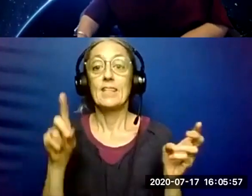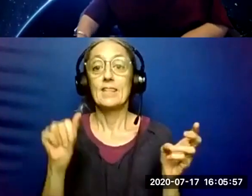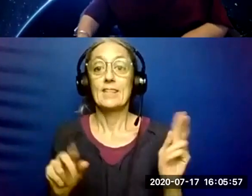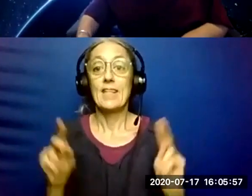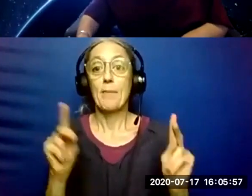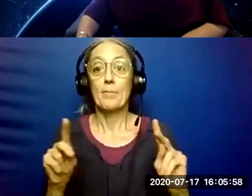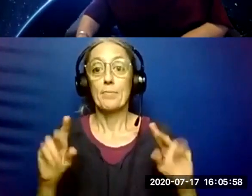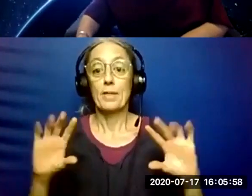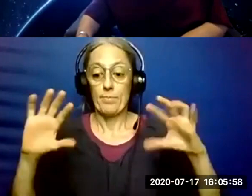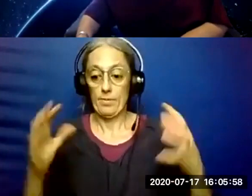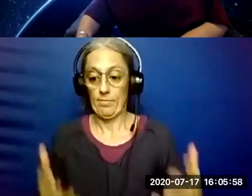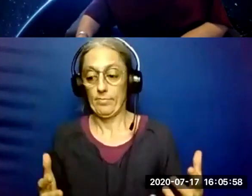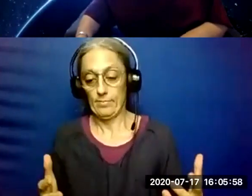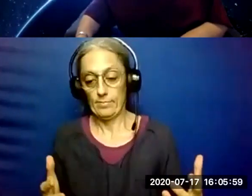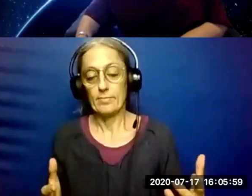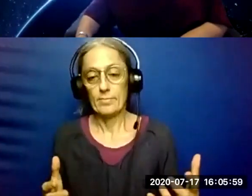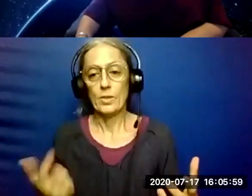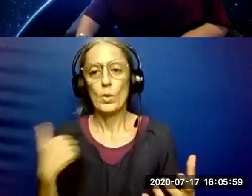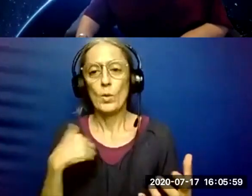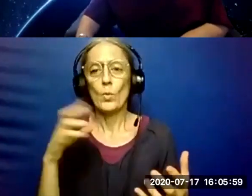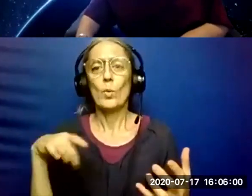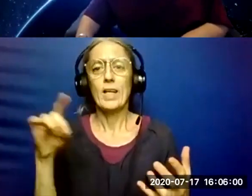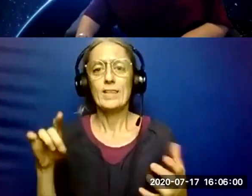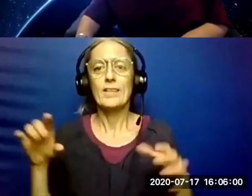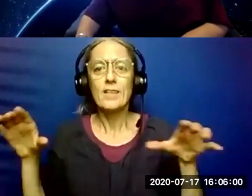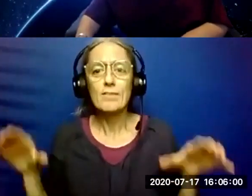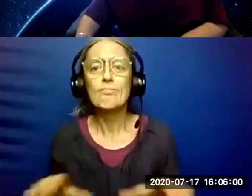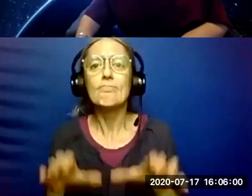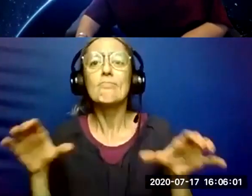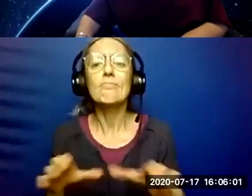over the course of many years and in many ways,